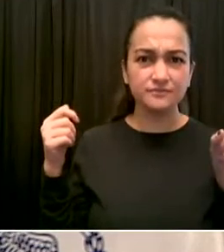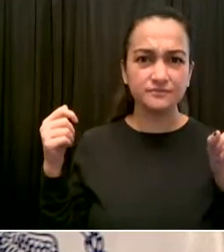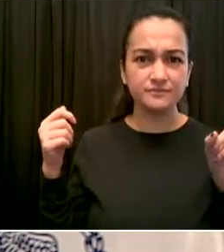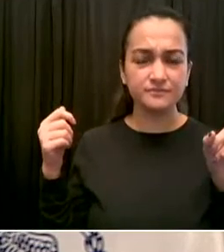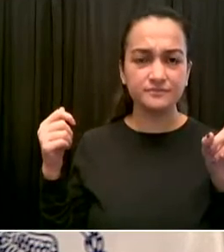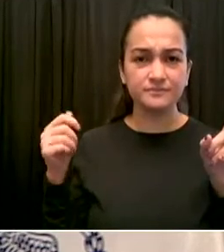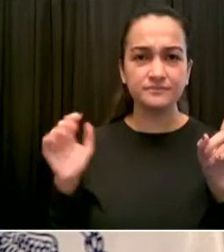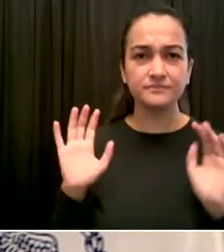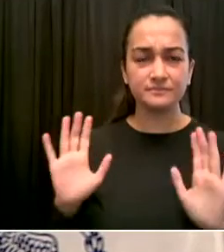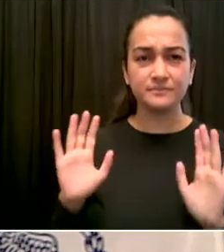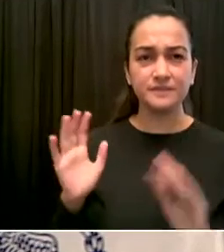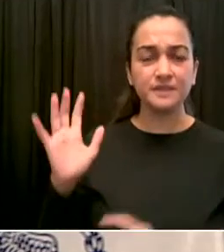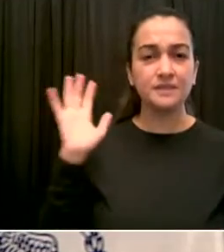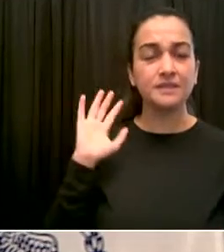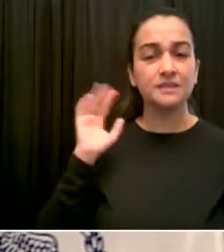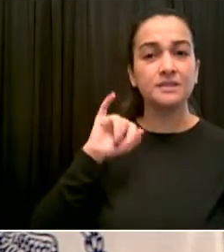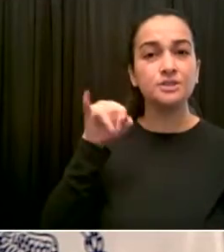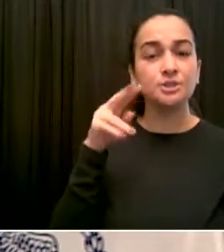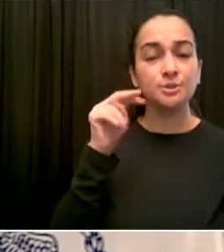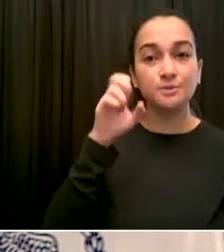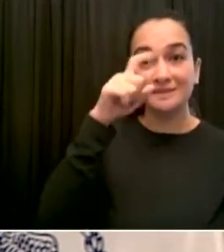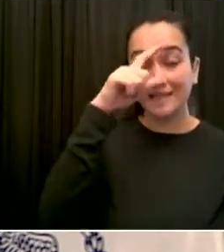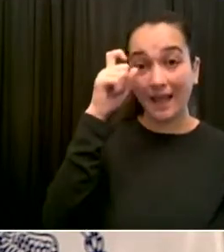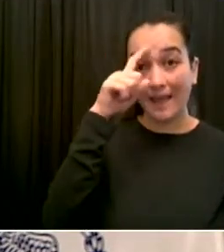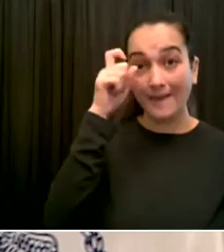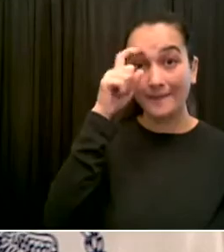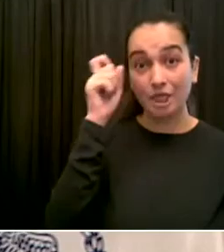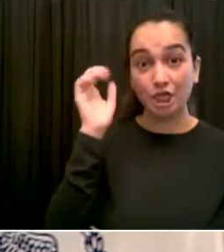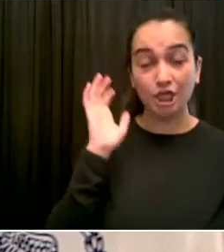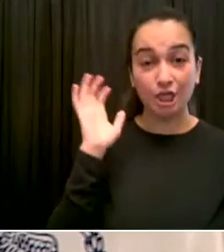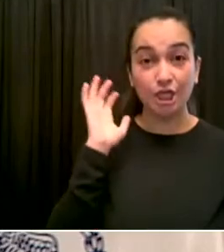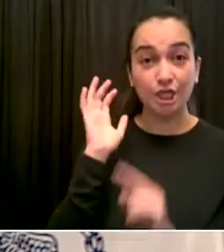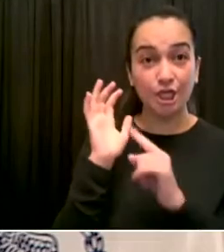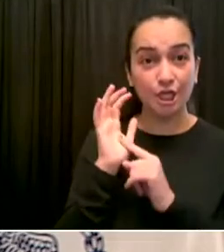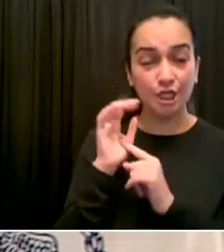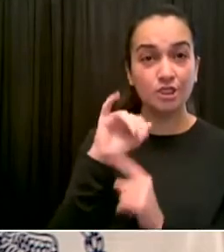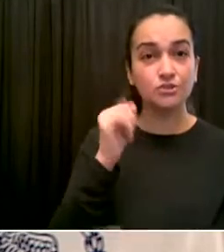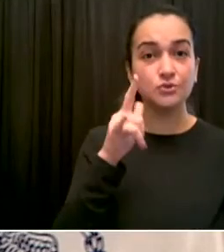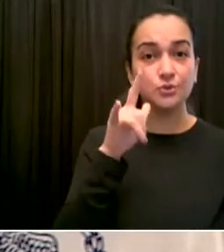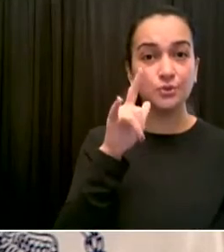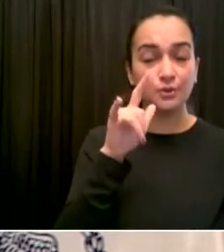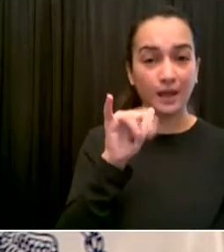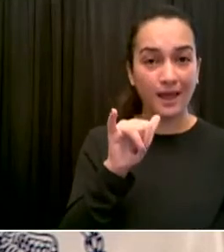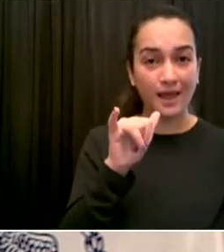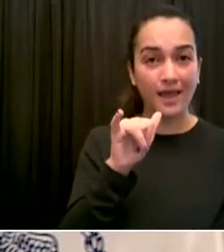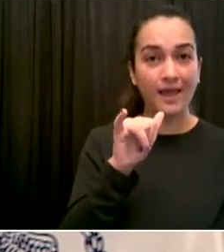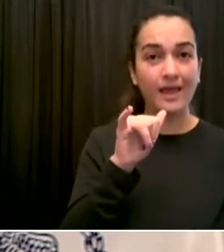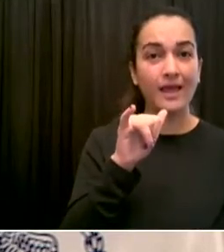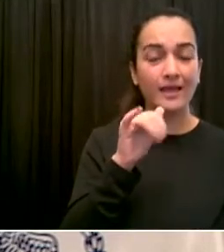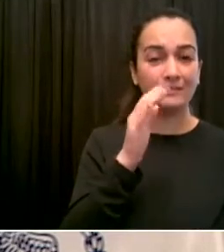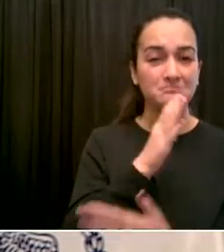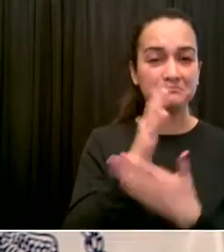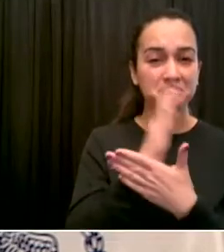I WANT TO O GY BWHAT WE KNOW AND WHAT WE SAW AS RECENTLY AS